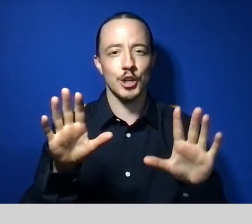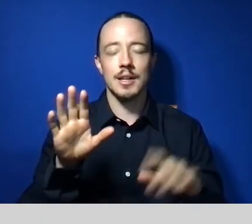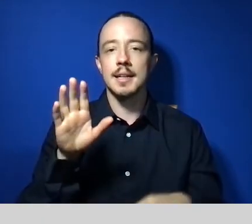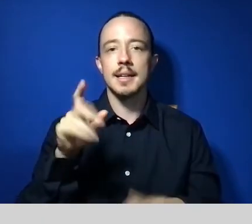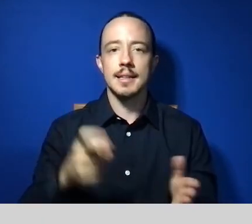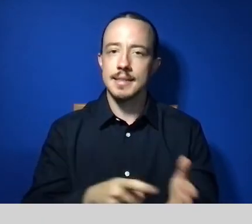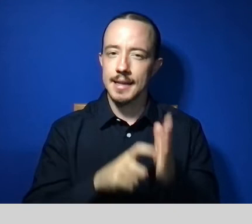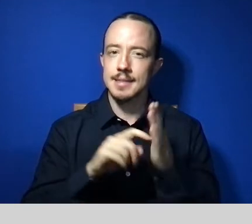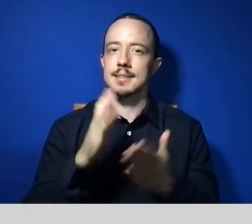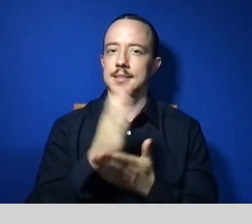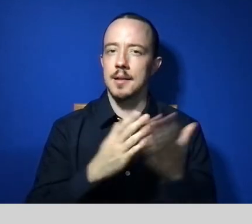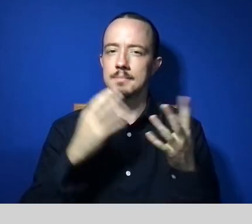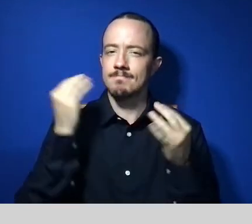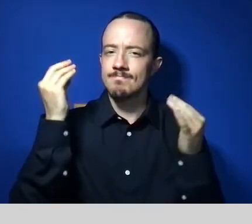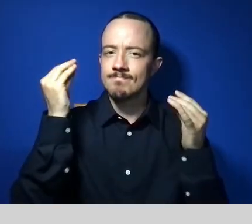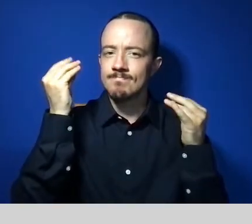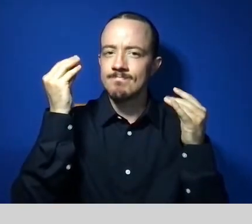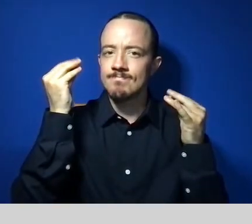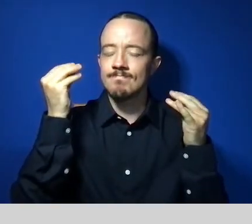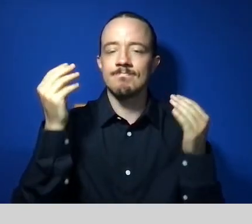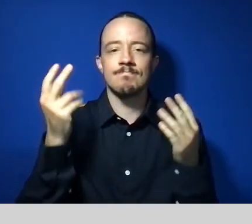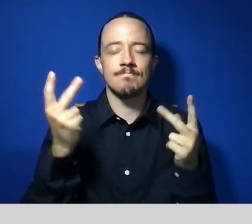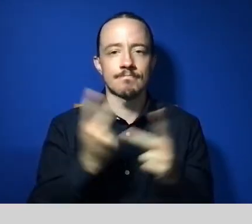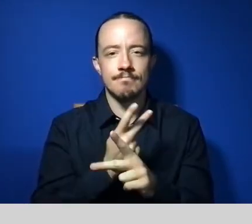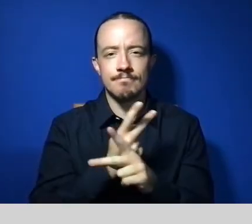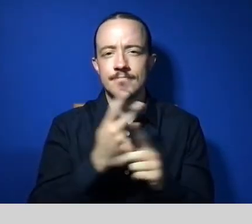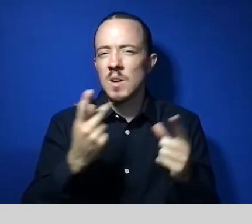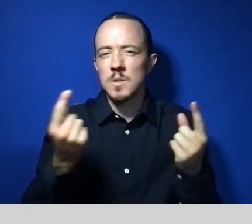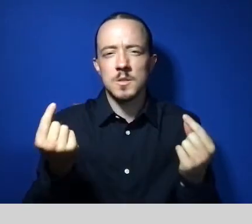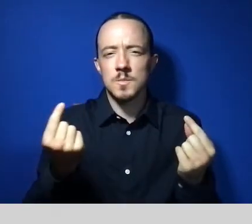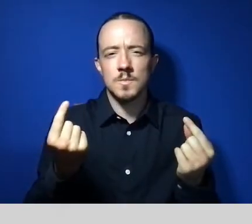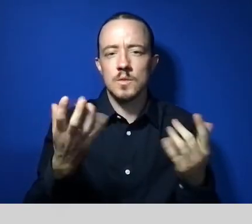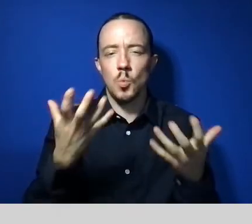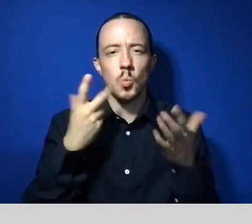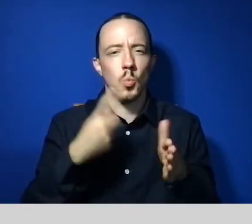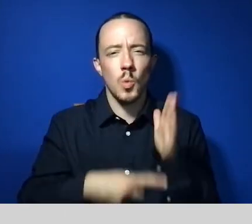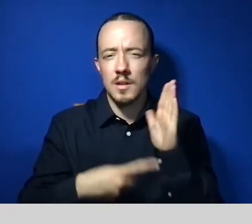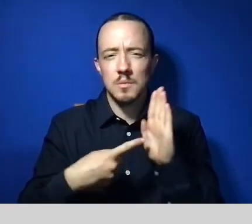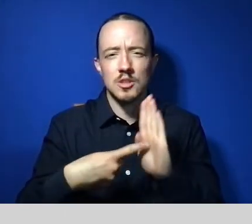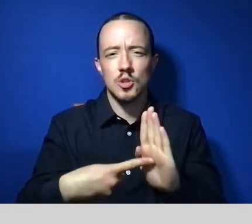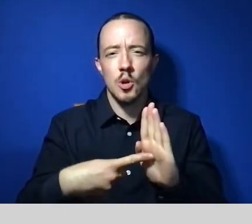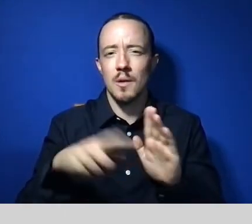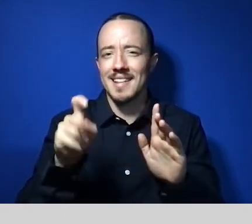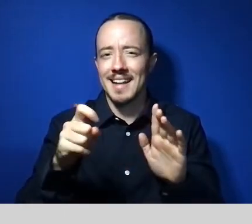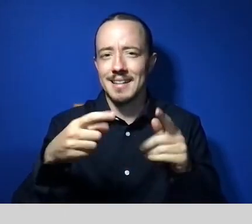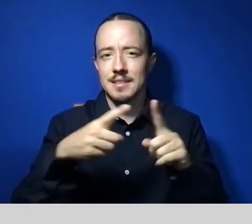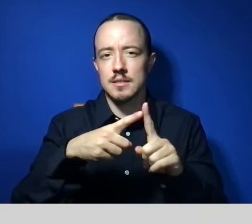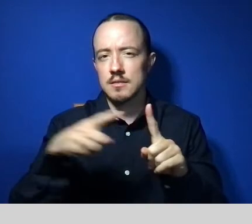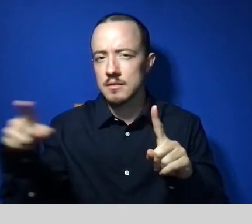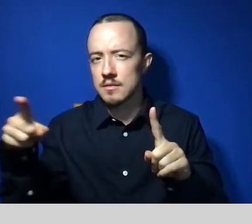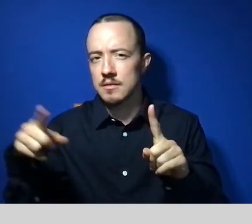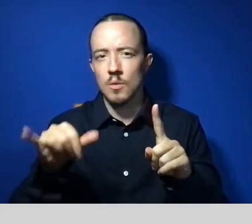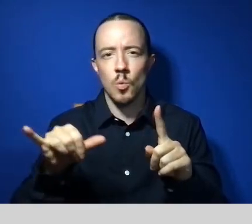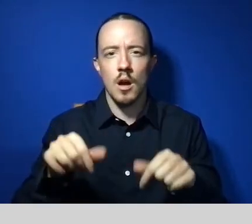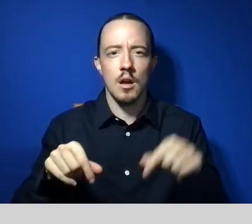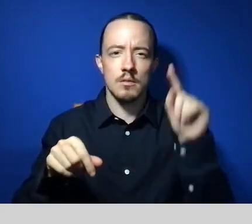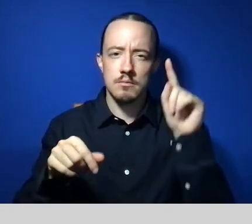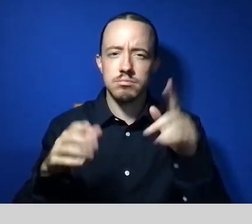It takes some thought to figure out what exactly we want to show on the x-axis and the y-axis